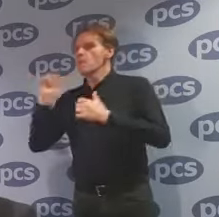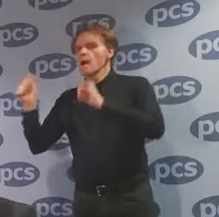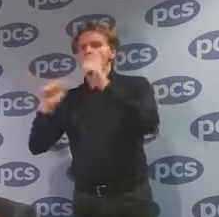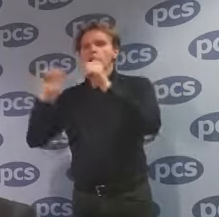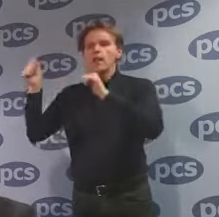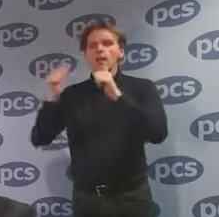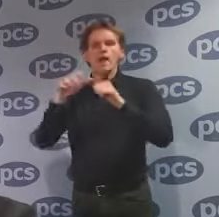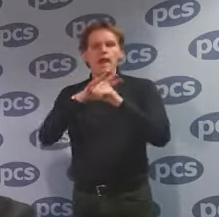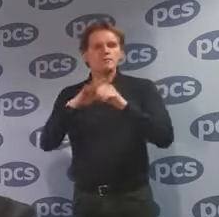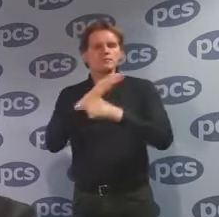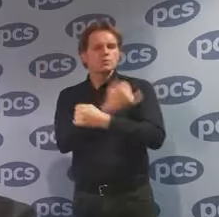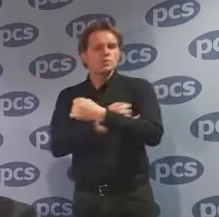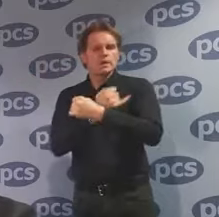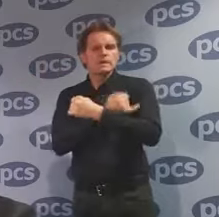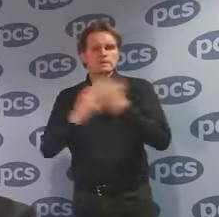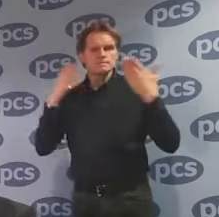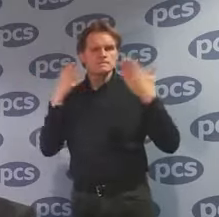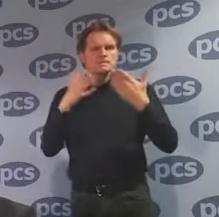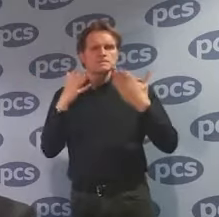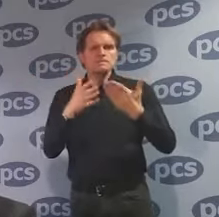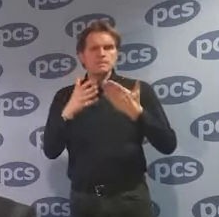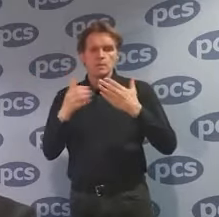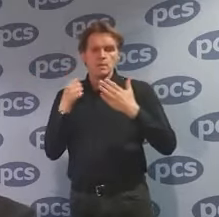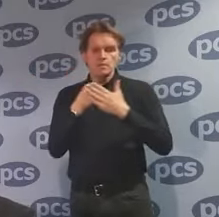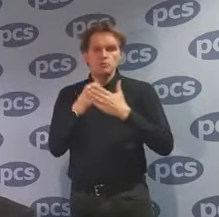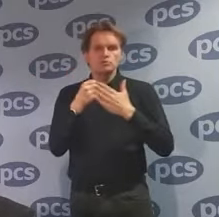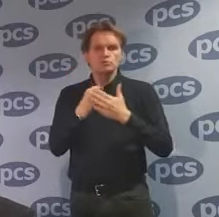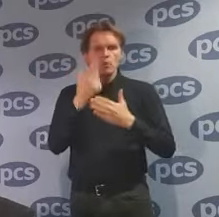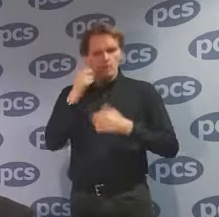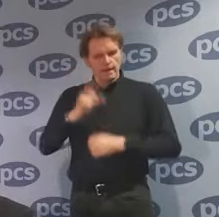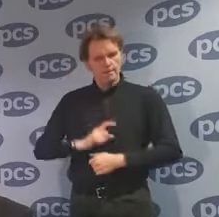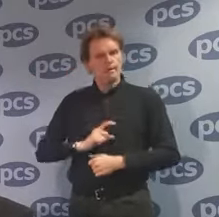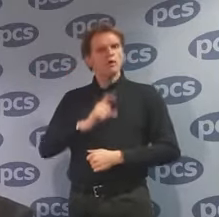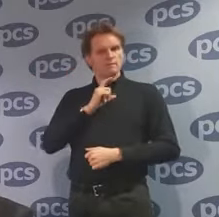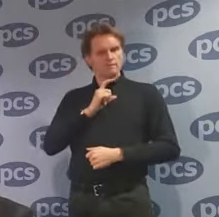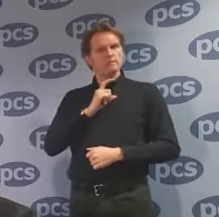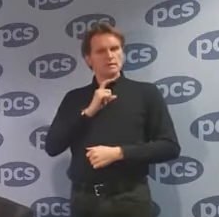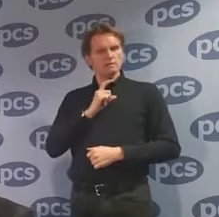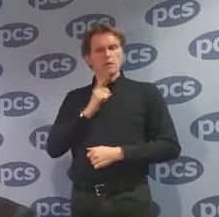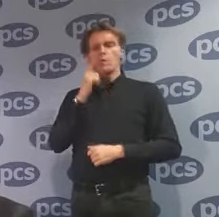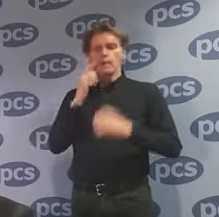targeted push we can definitely be confident that we can break 50% if a